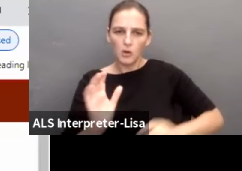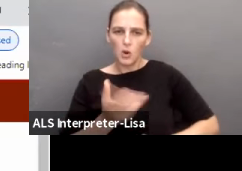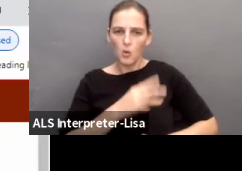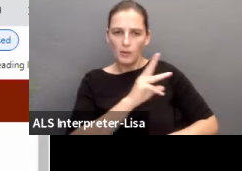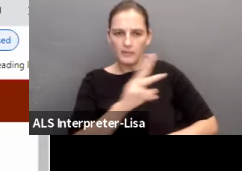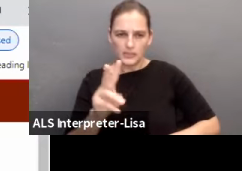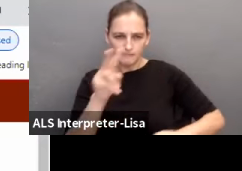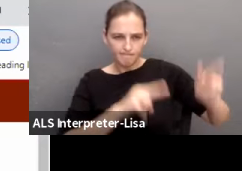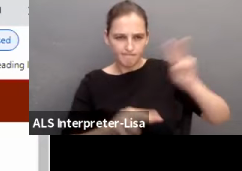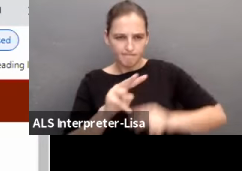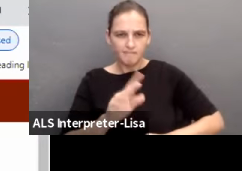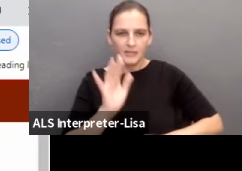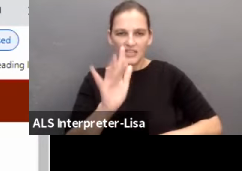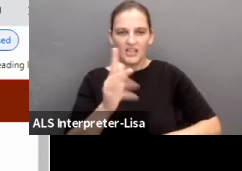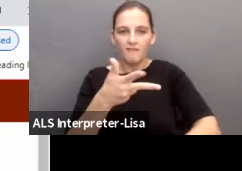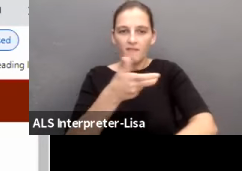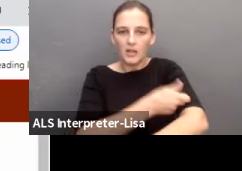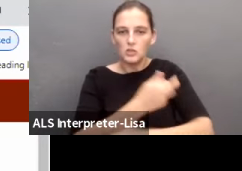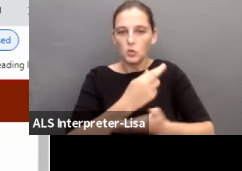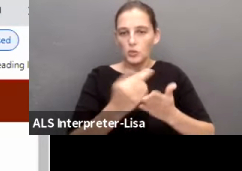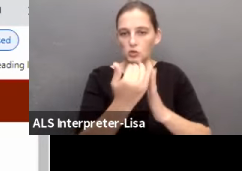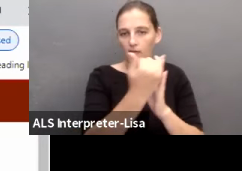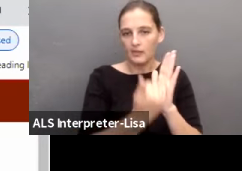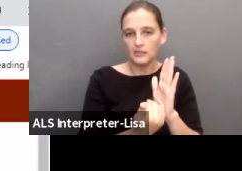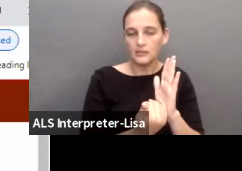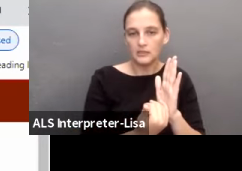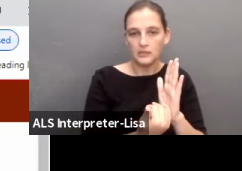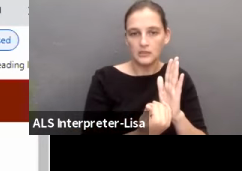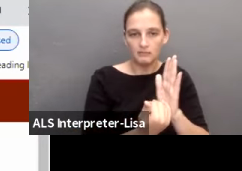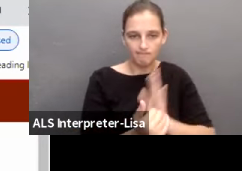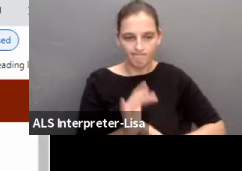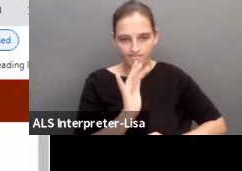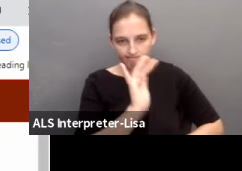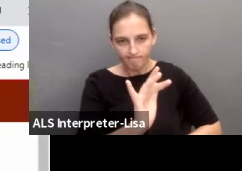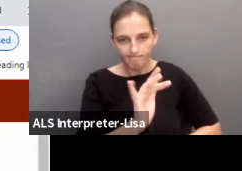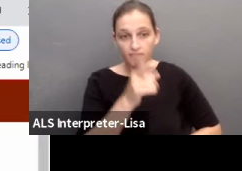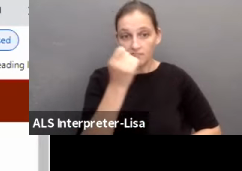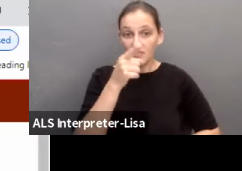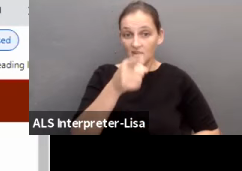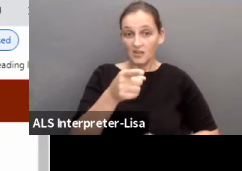vaccination resource list, and we are continually updating this and reviewing the resources